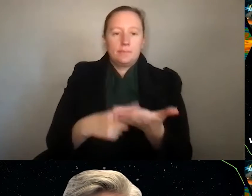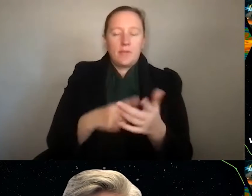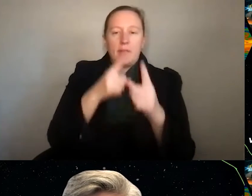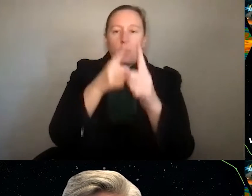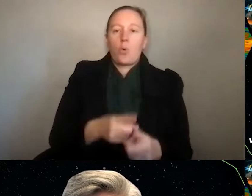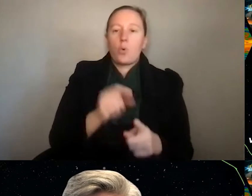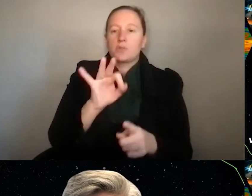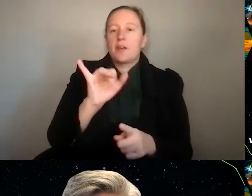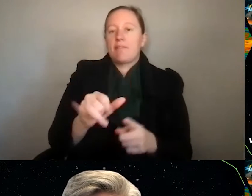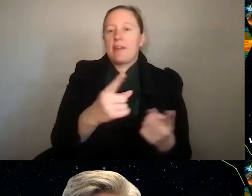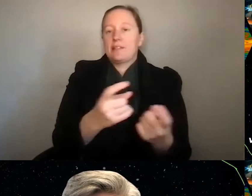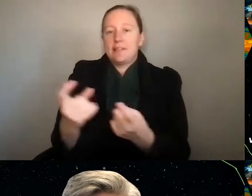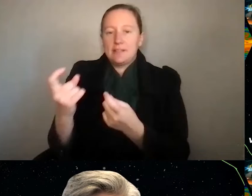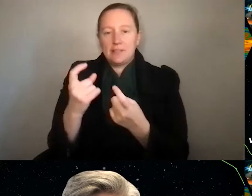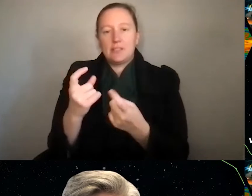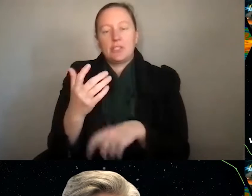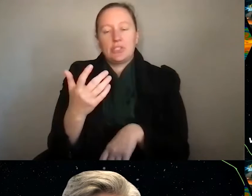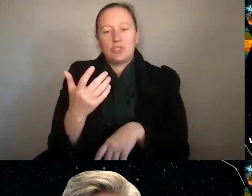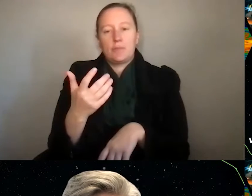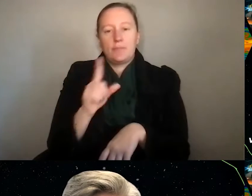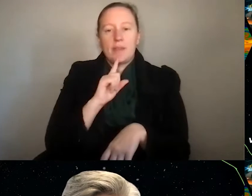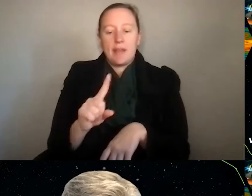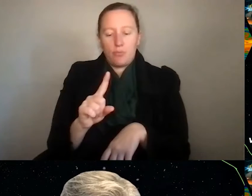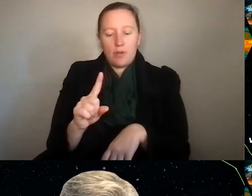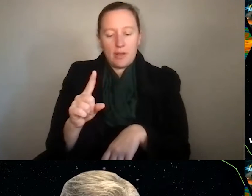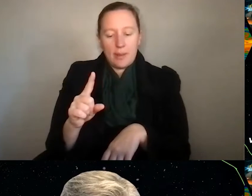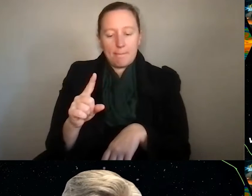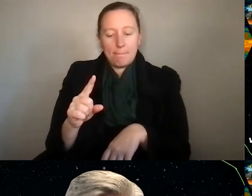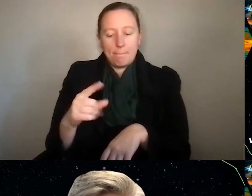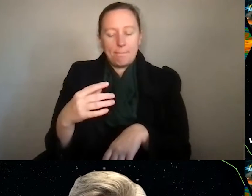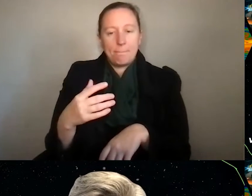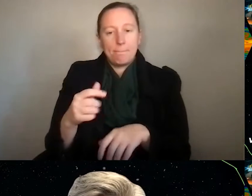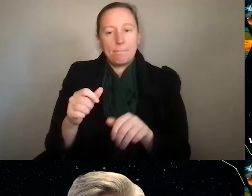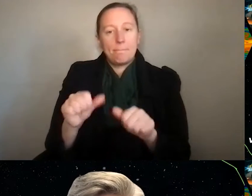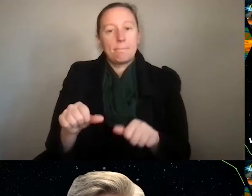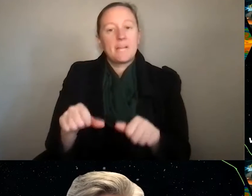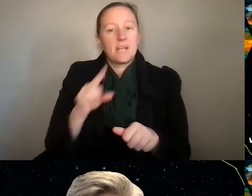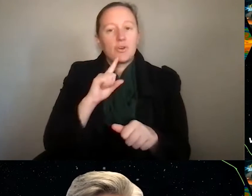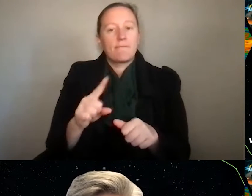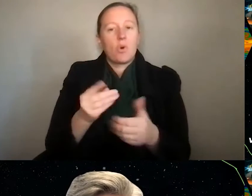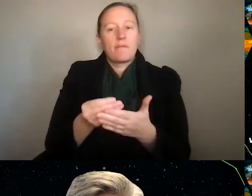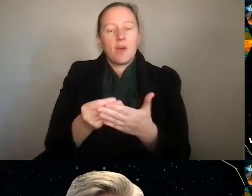the program has potentially be funded. But also we want to make sure you will have the support back